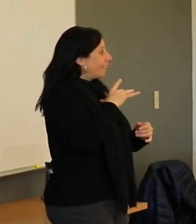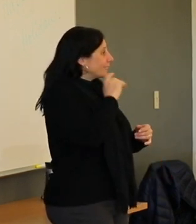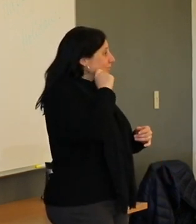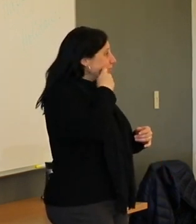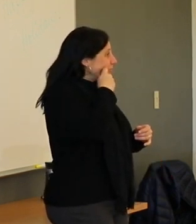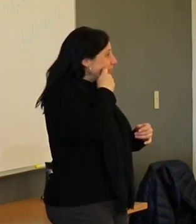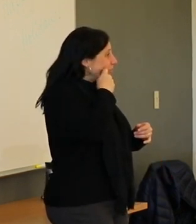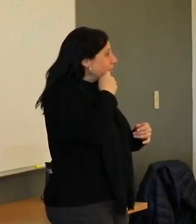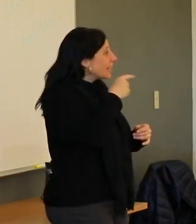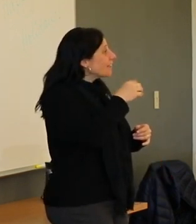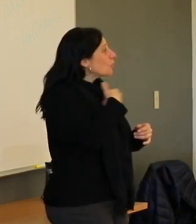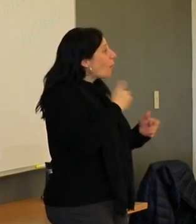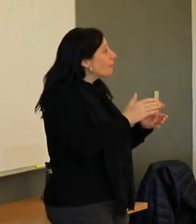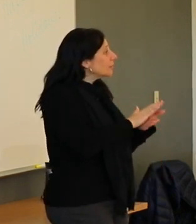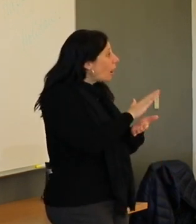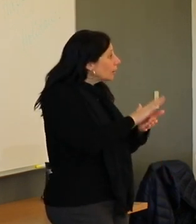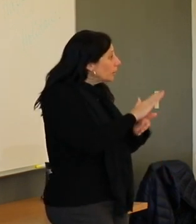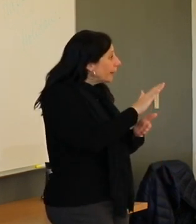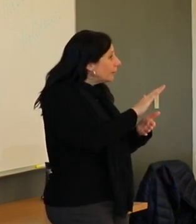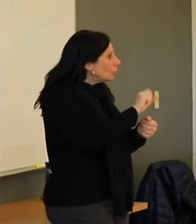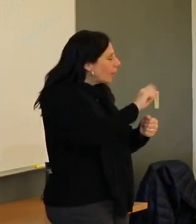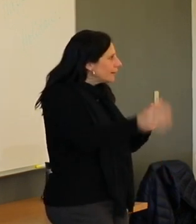So if you have a rubric you can attach it.